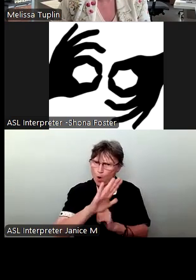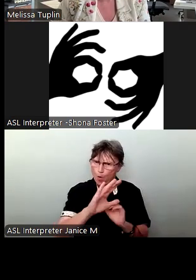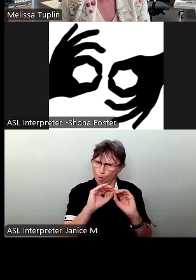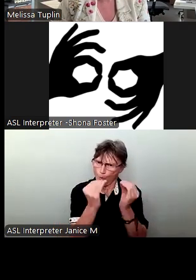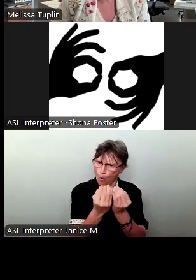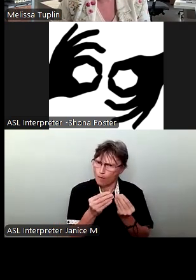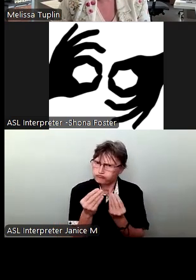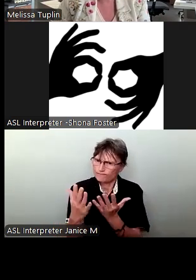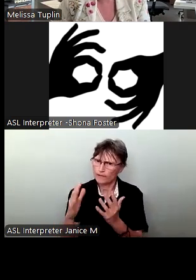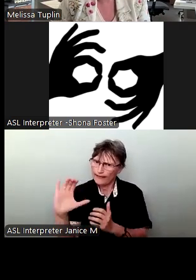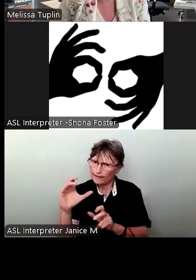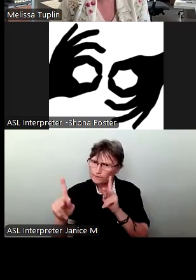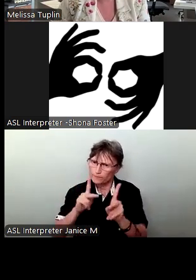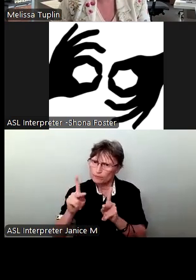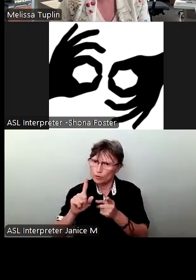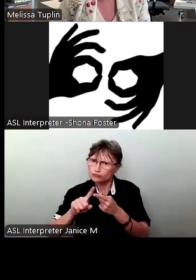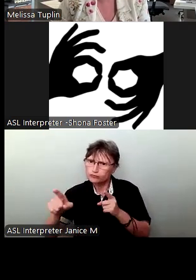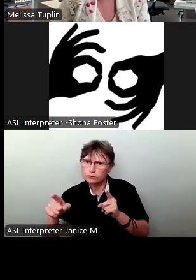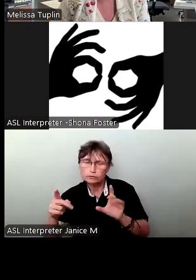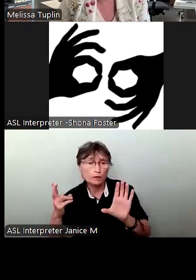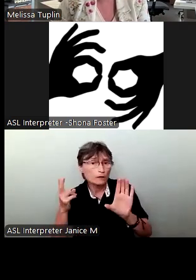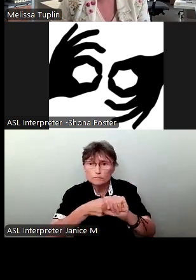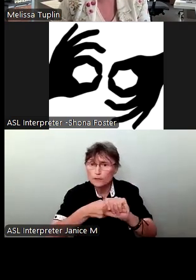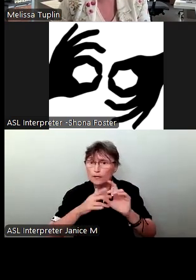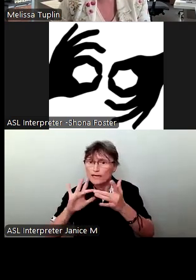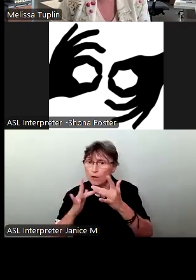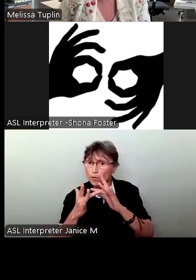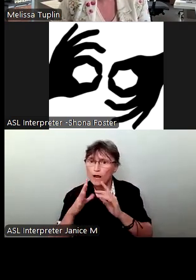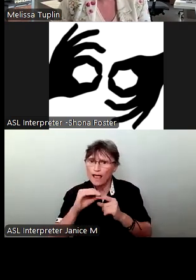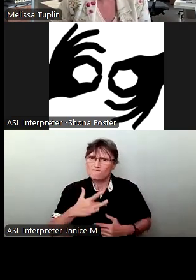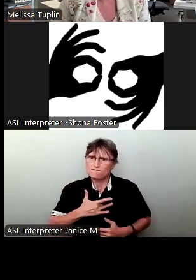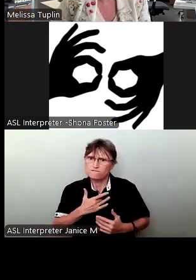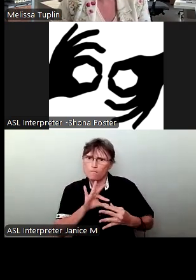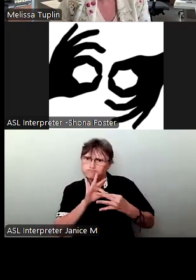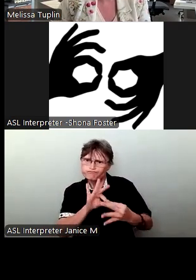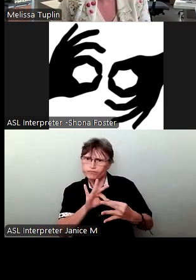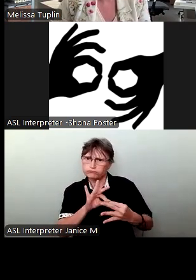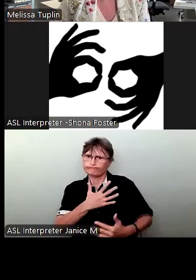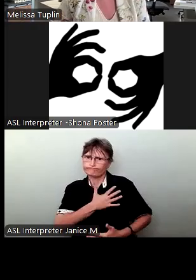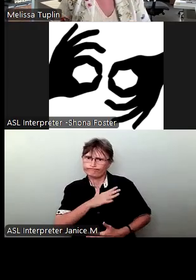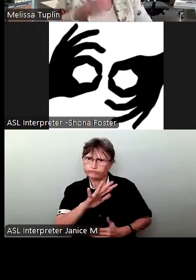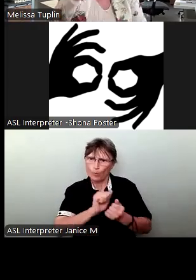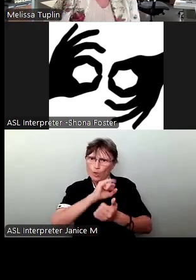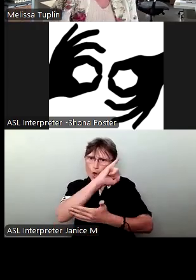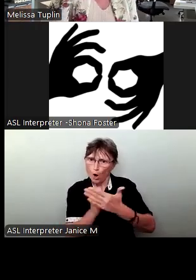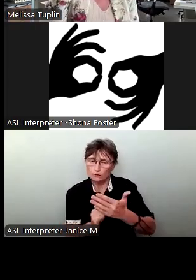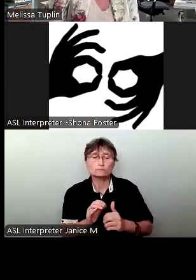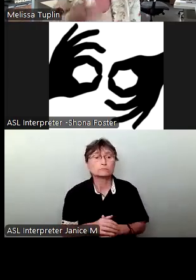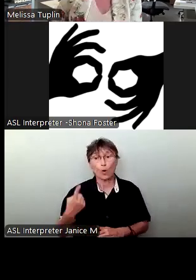to connect, participate, create and relate to the arts. In our four strategic directions, this is